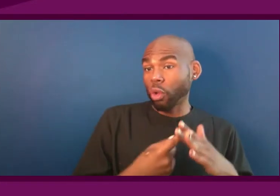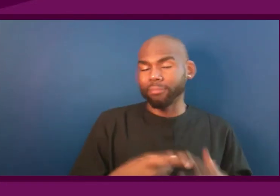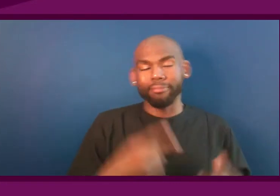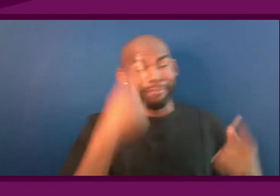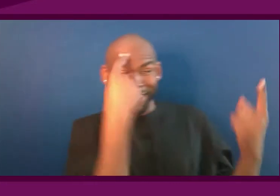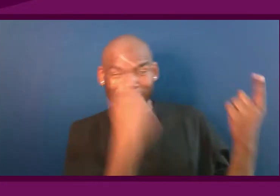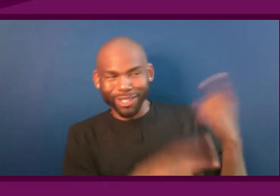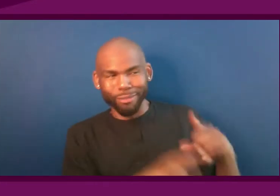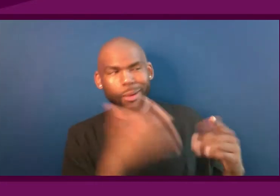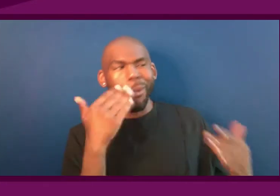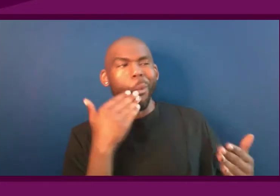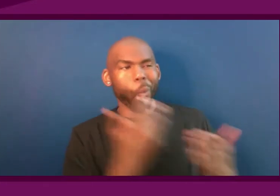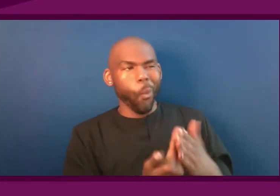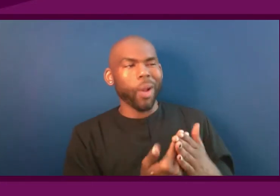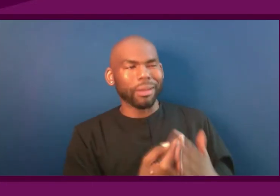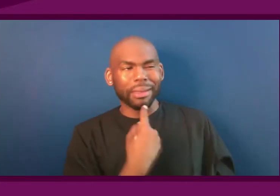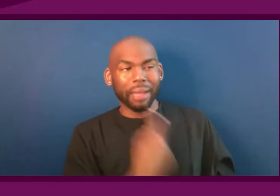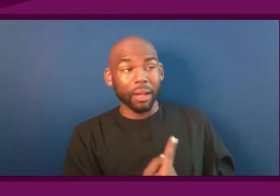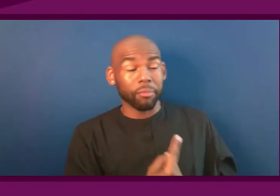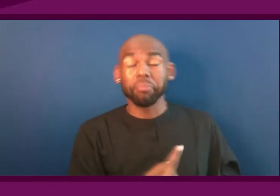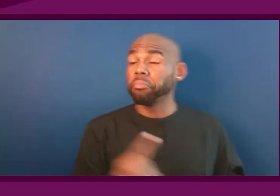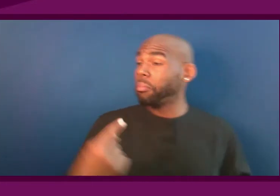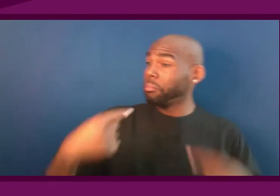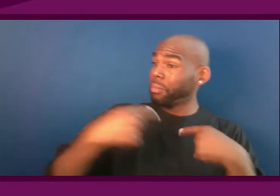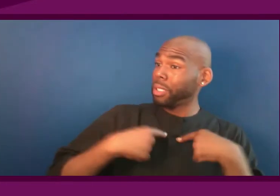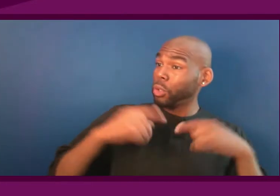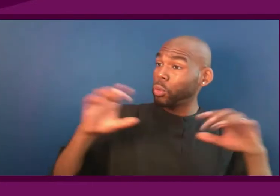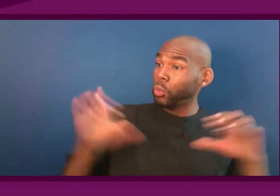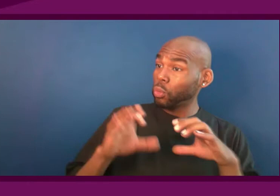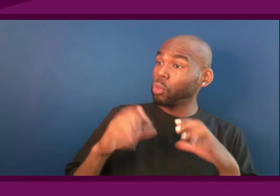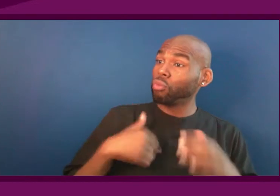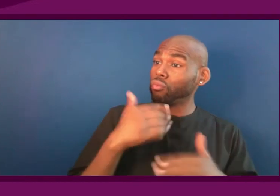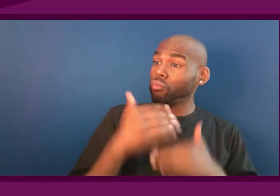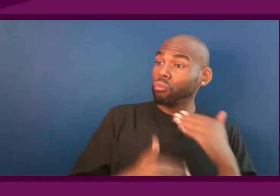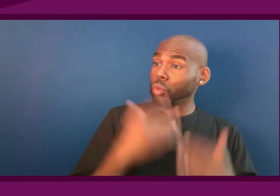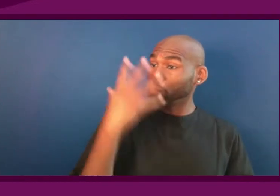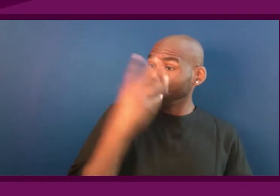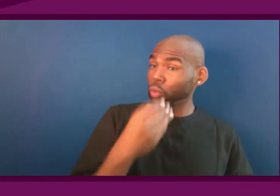but I have been saying that we want to build forward better. We don't want to go back to